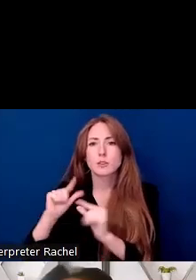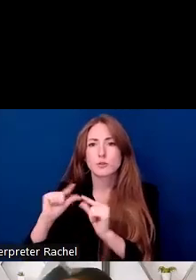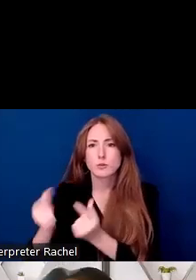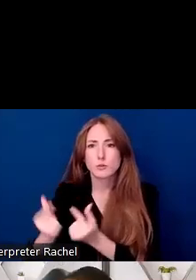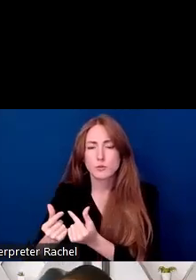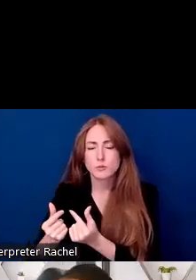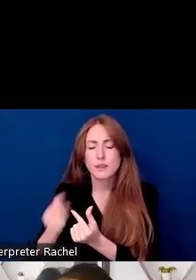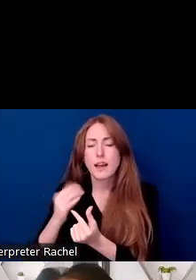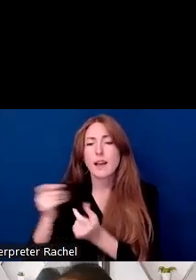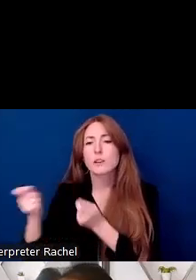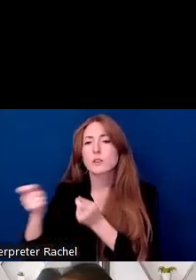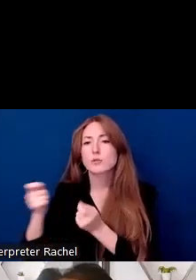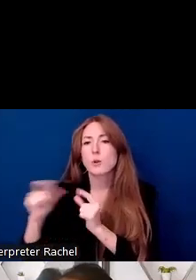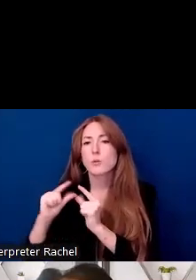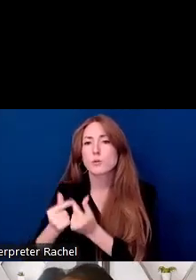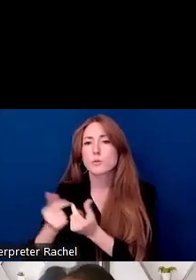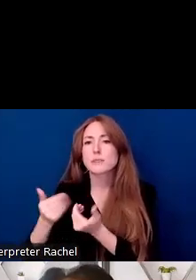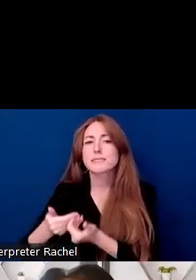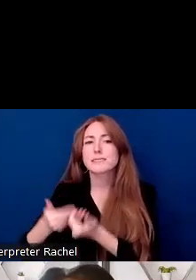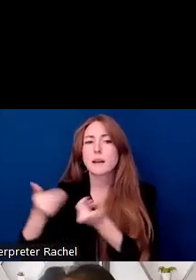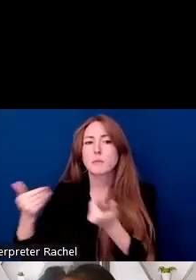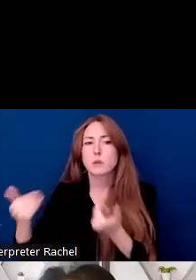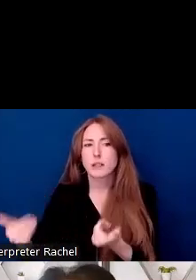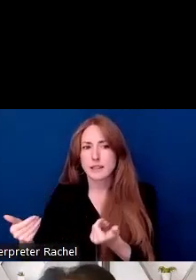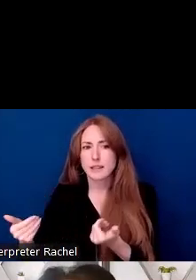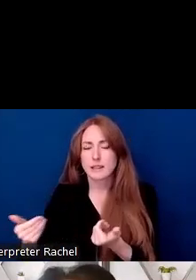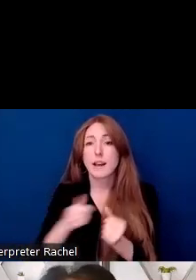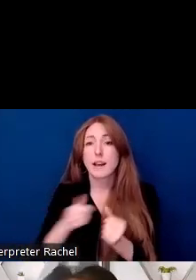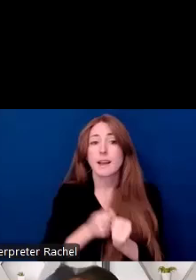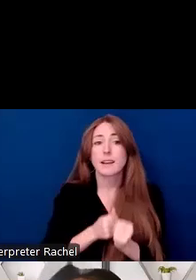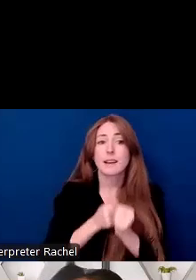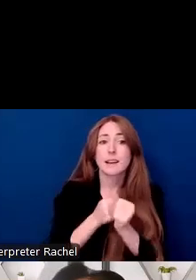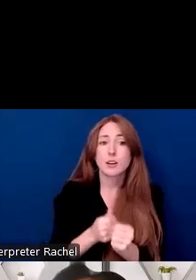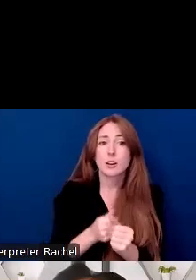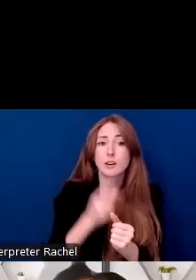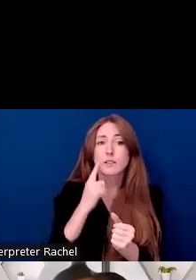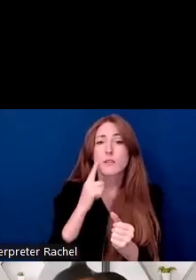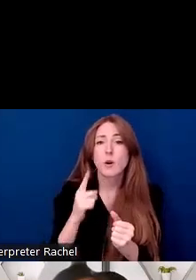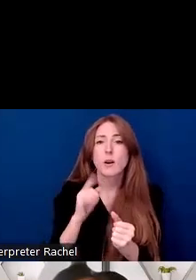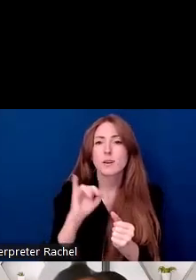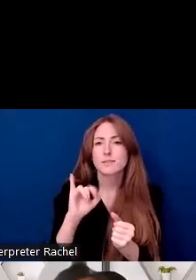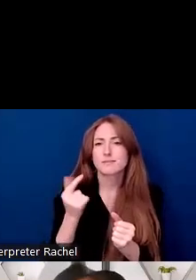and adherence - calculated for intervention group only. The meta-regression model was used